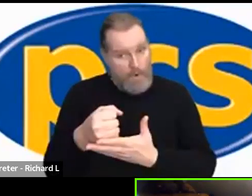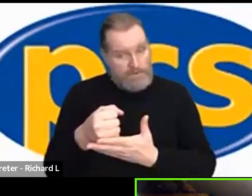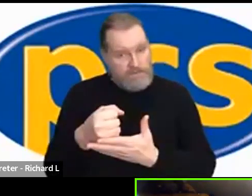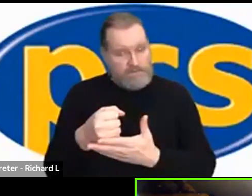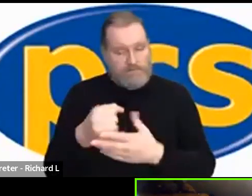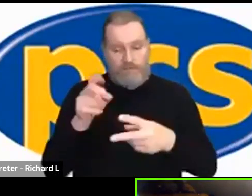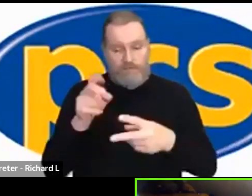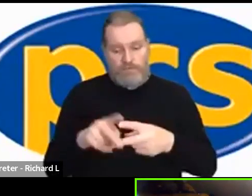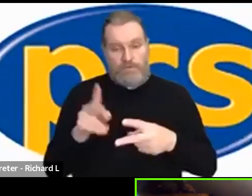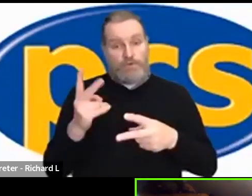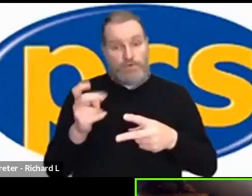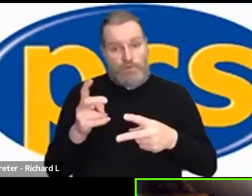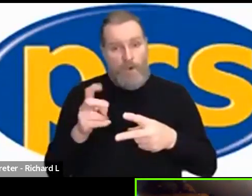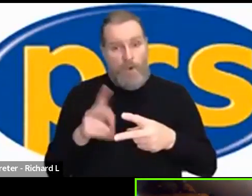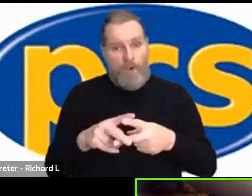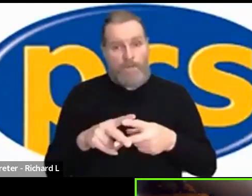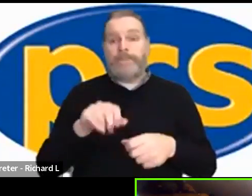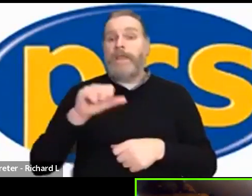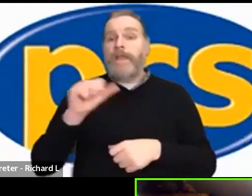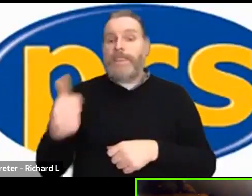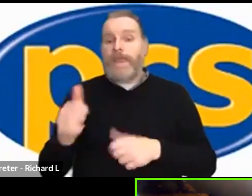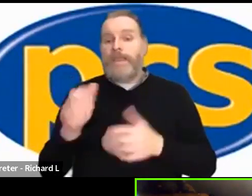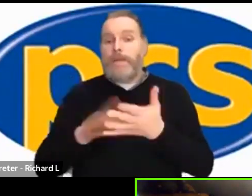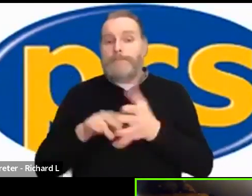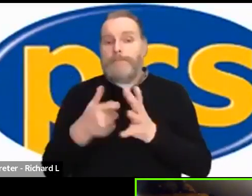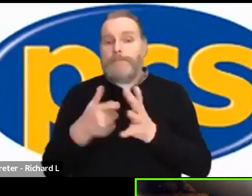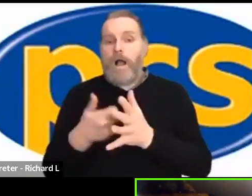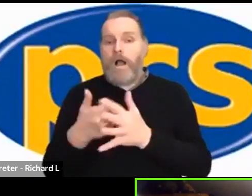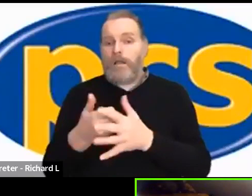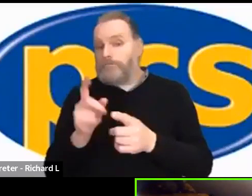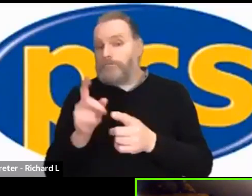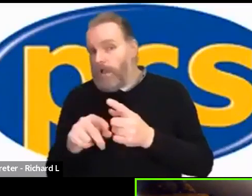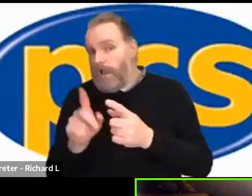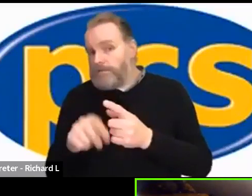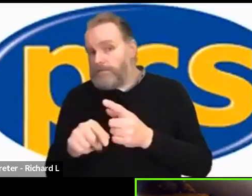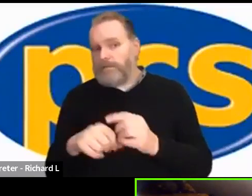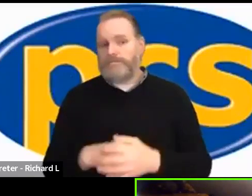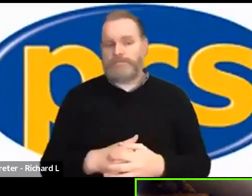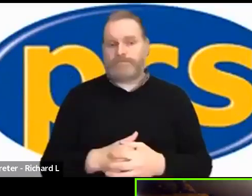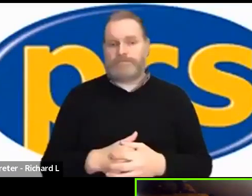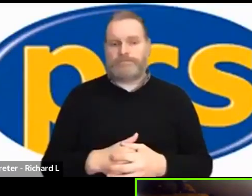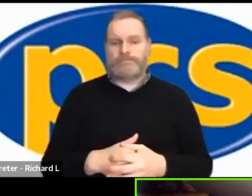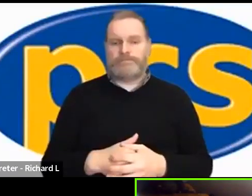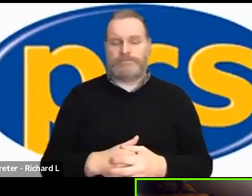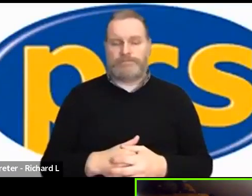There are a couple more solidarity messages and then I'm gonna ask you, Mark, to send this ark, this thing you want to say in some of that, because I am